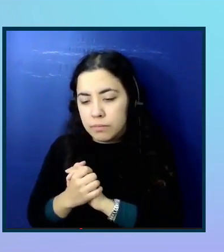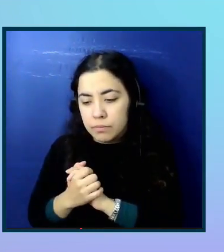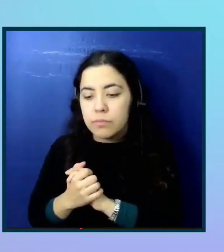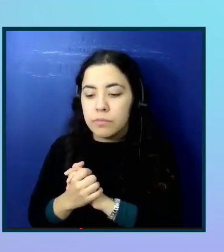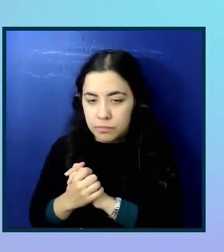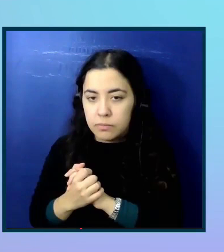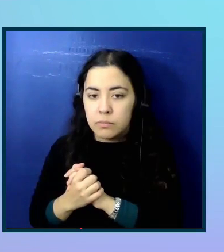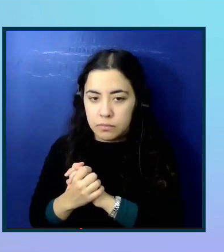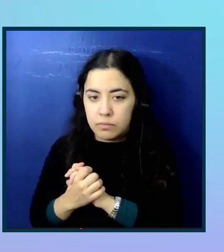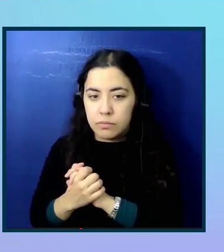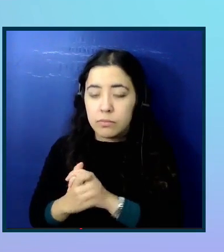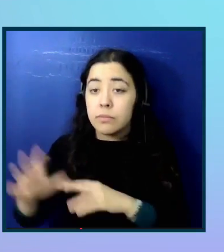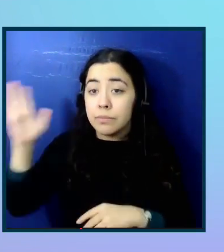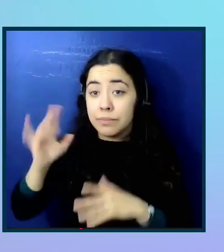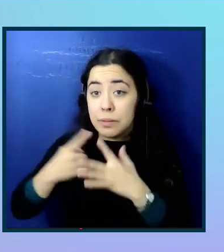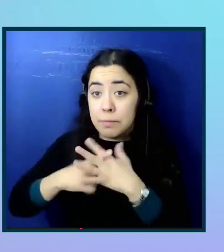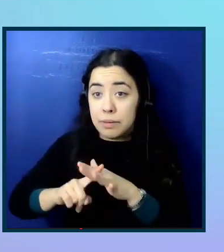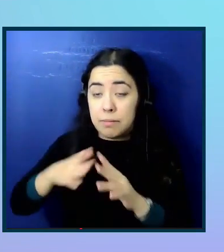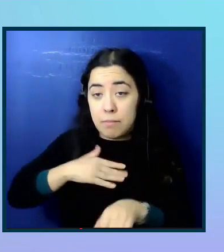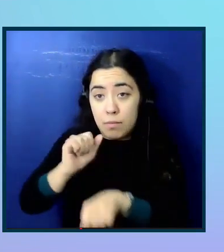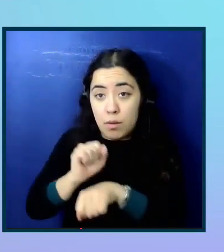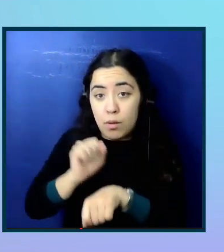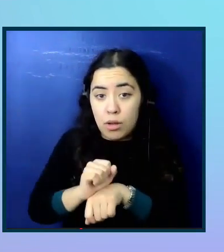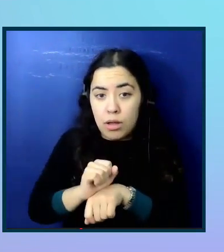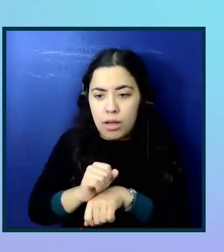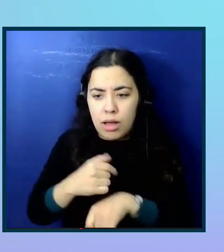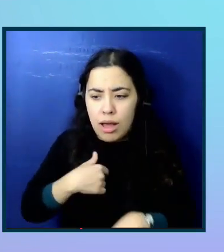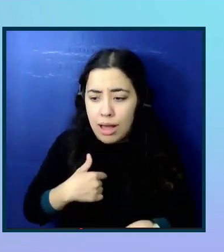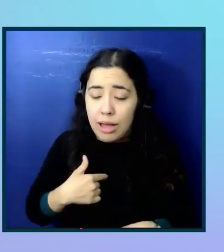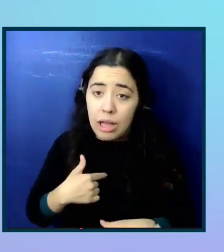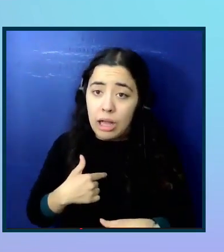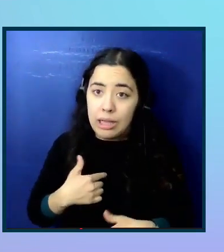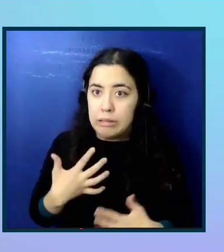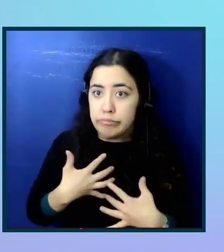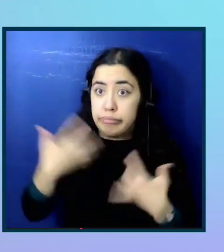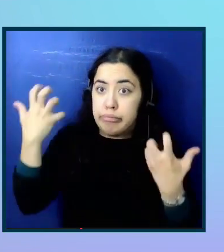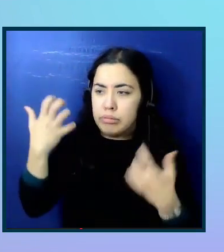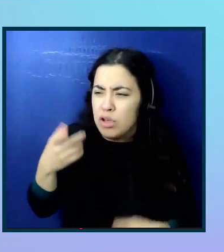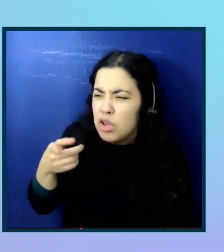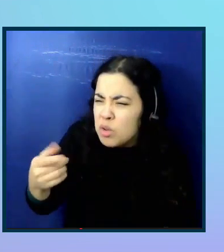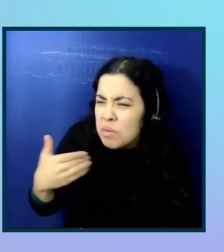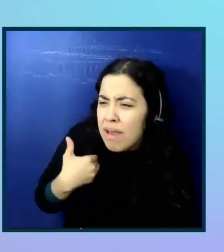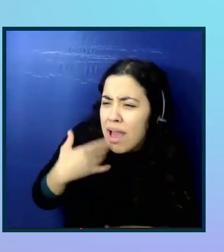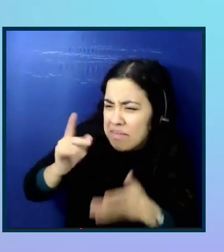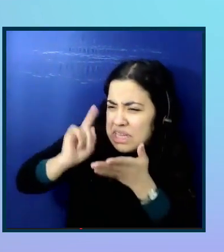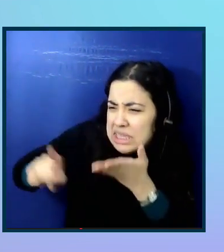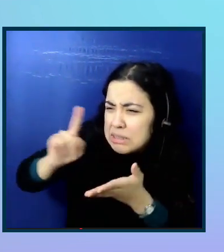where I worked, I was a little bit mad at the therapist. Like, come on, you haven't inspect tool. You just have to click and copy paste the color.